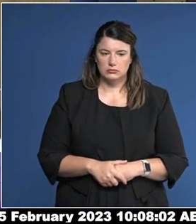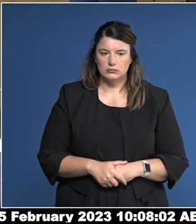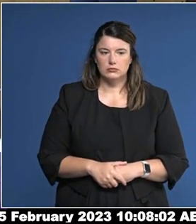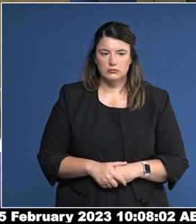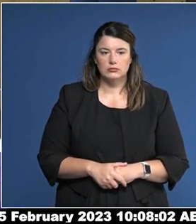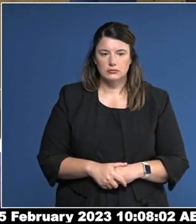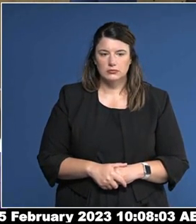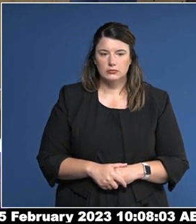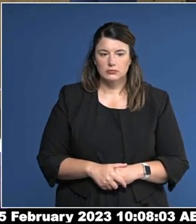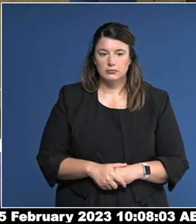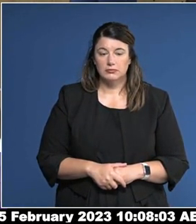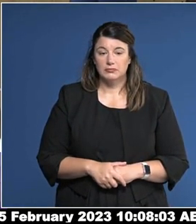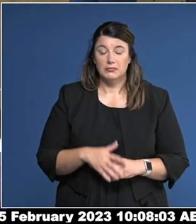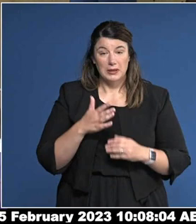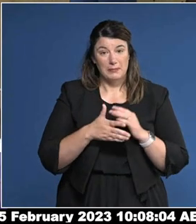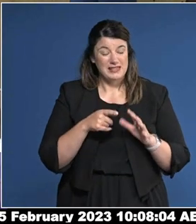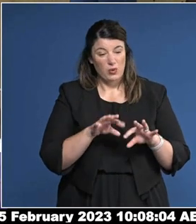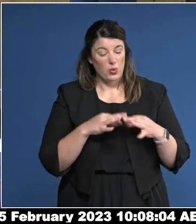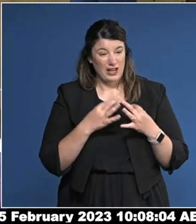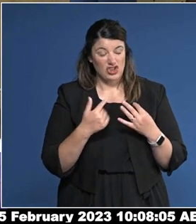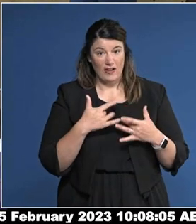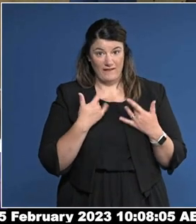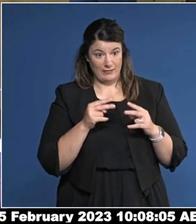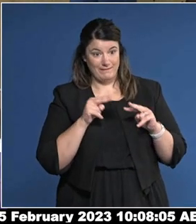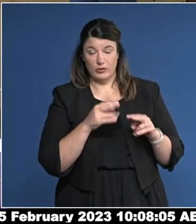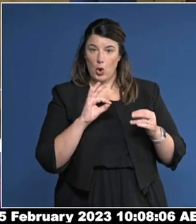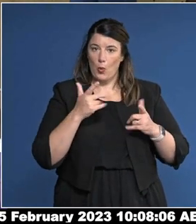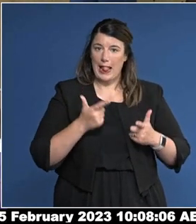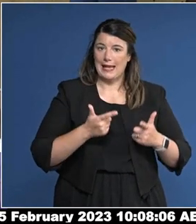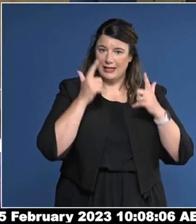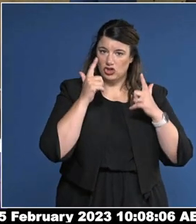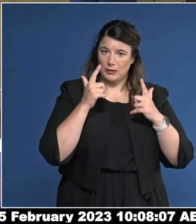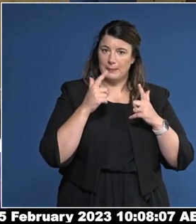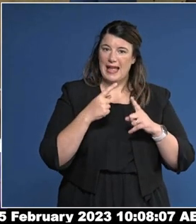that lacked effective leadership and failed to develop a culture responsive to its